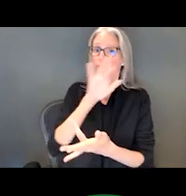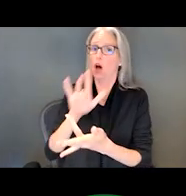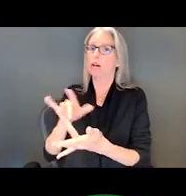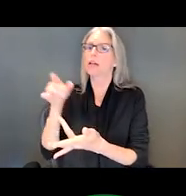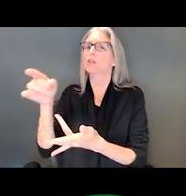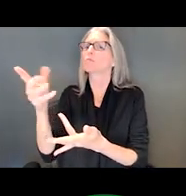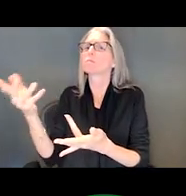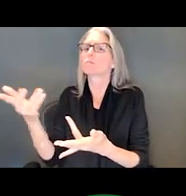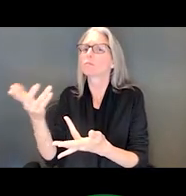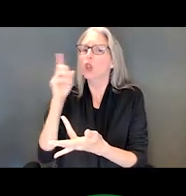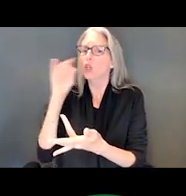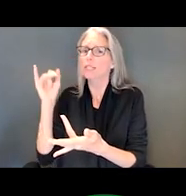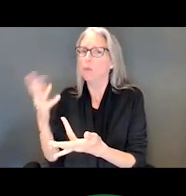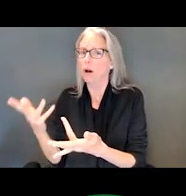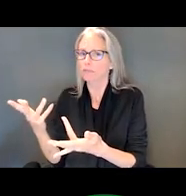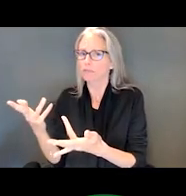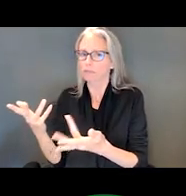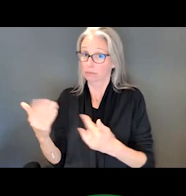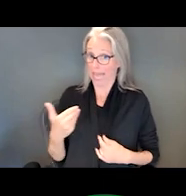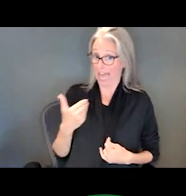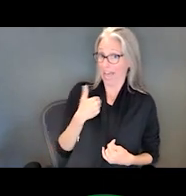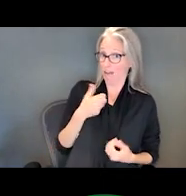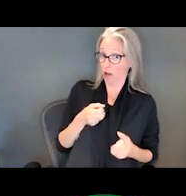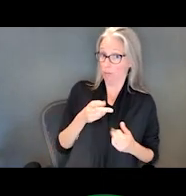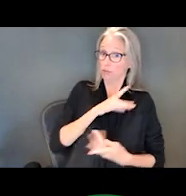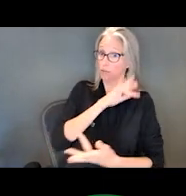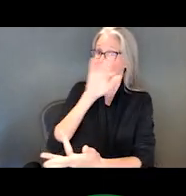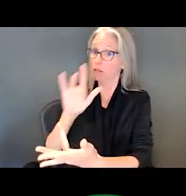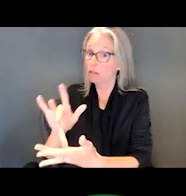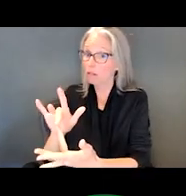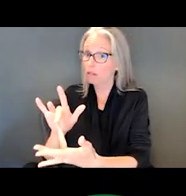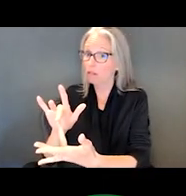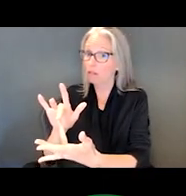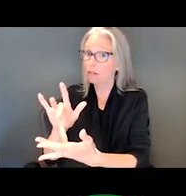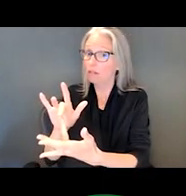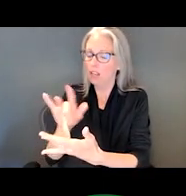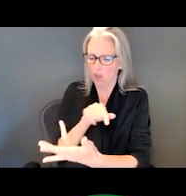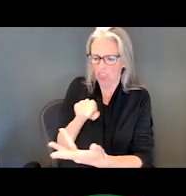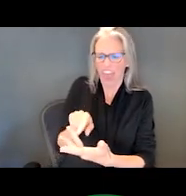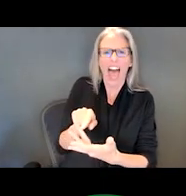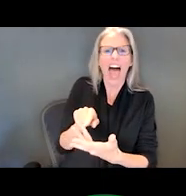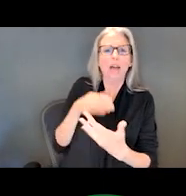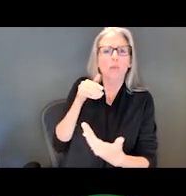Created an event to support them to contribute to that change. How have you brought them together with folks?